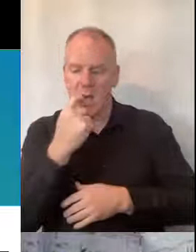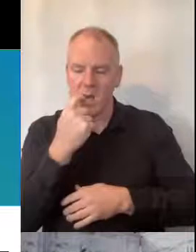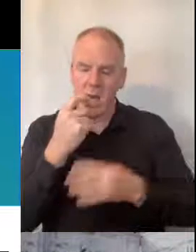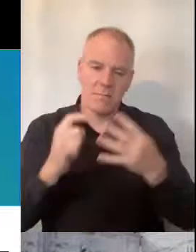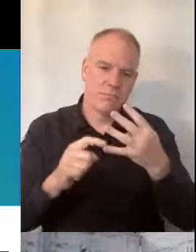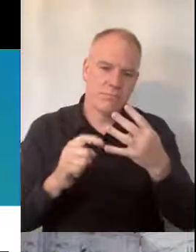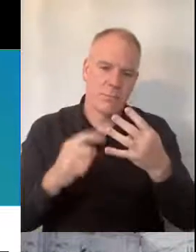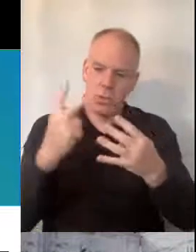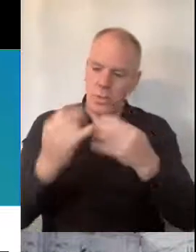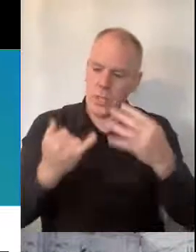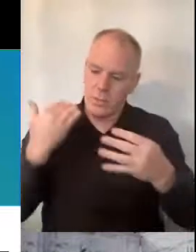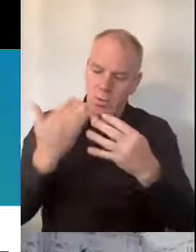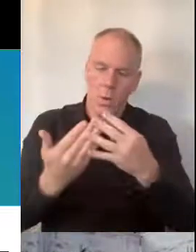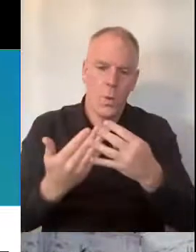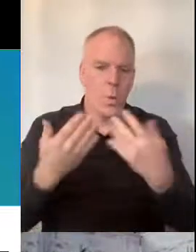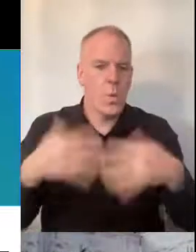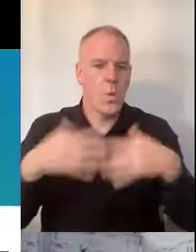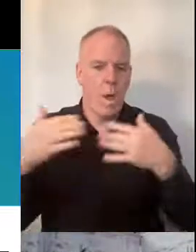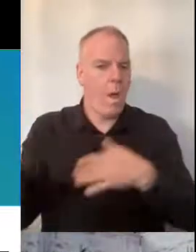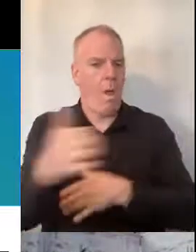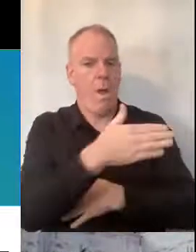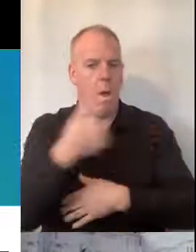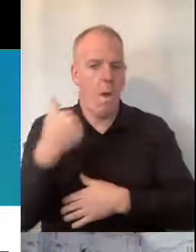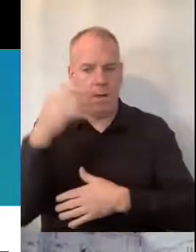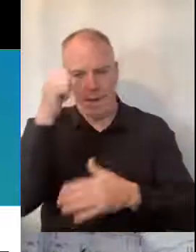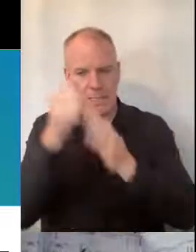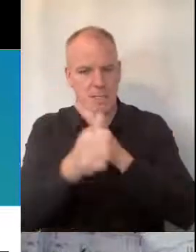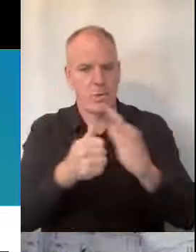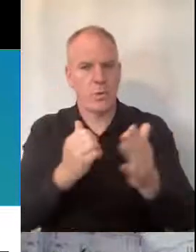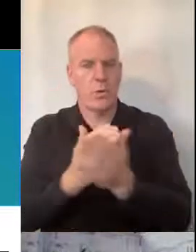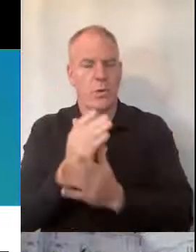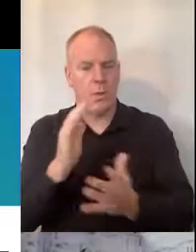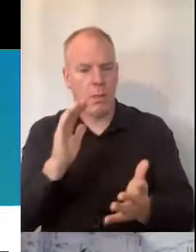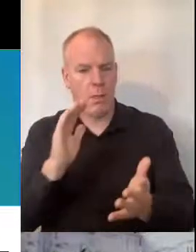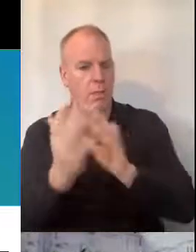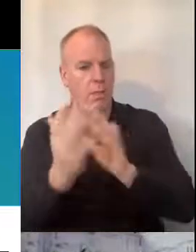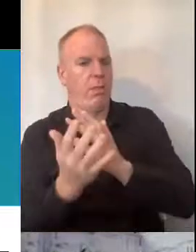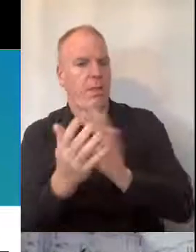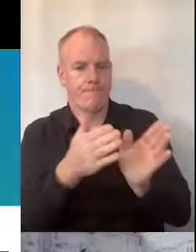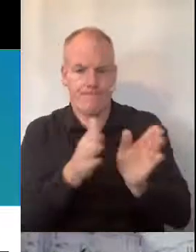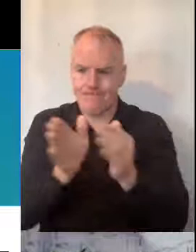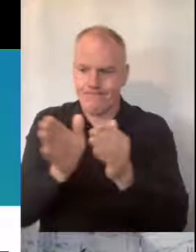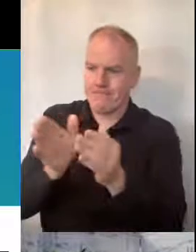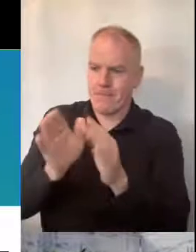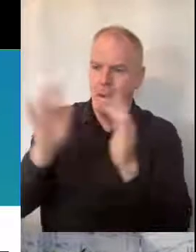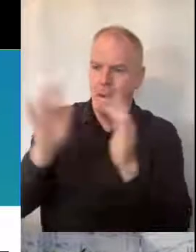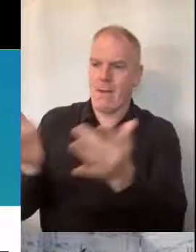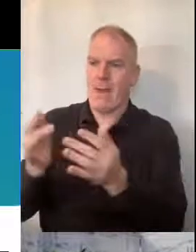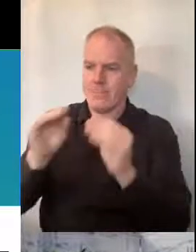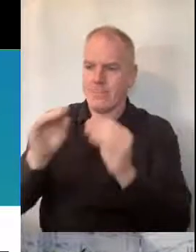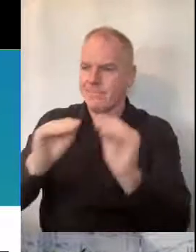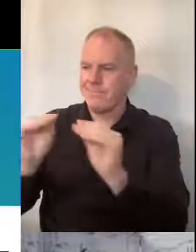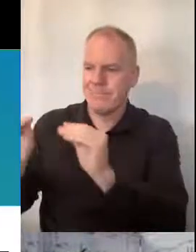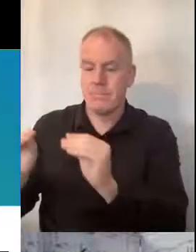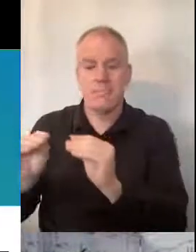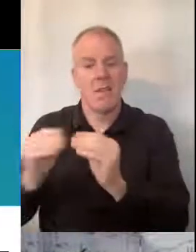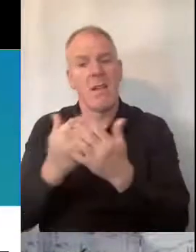over the past two years we have all experienced that shift to online. You know, many of us are still there.